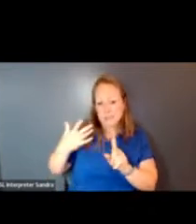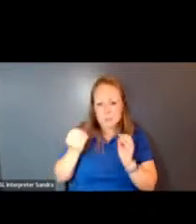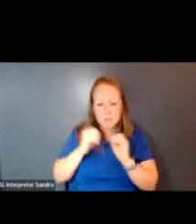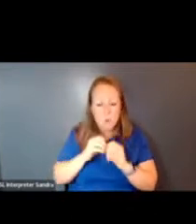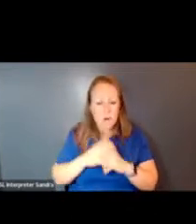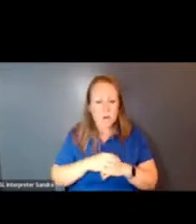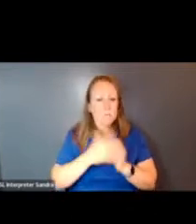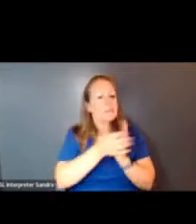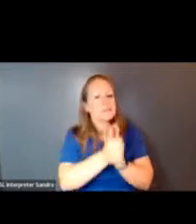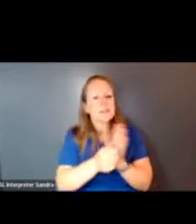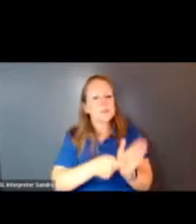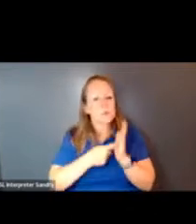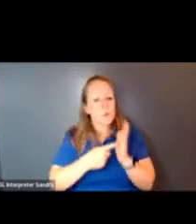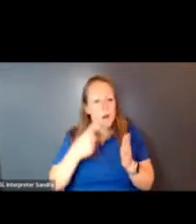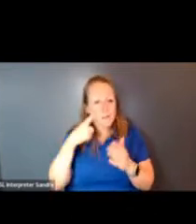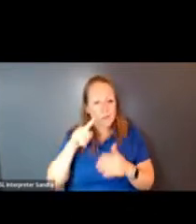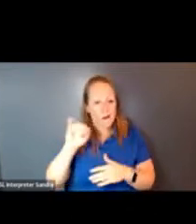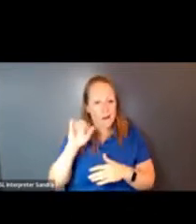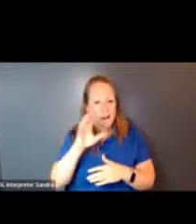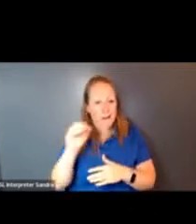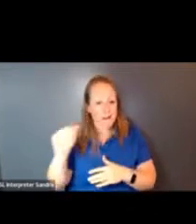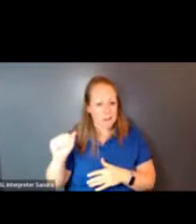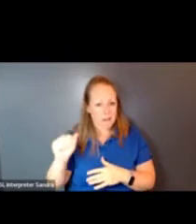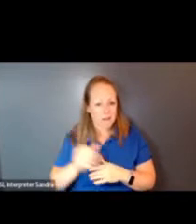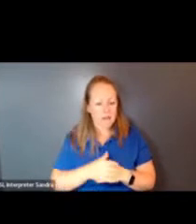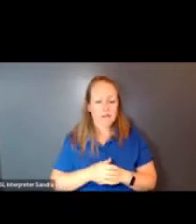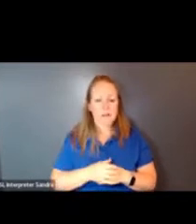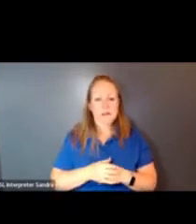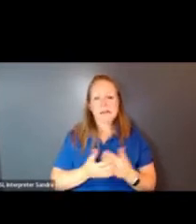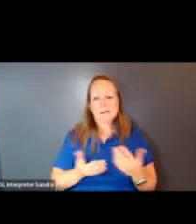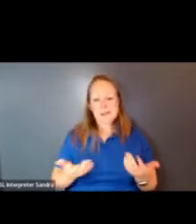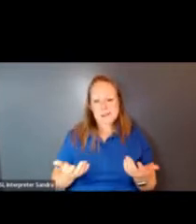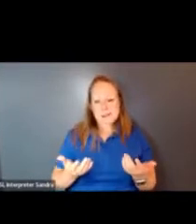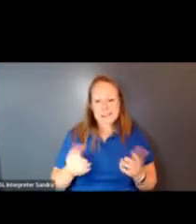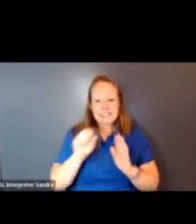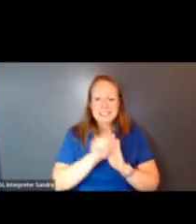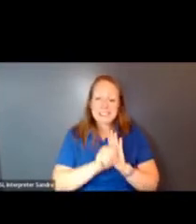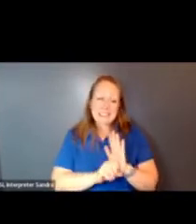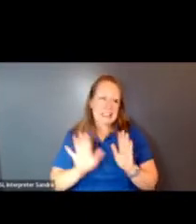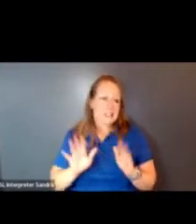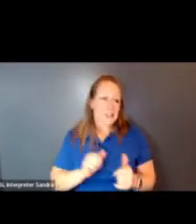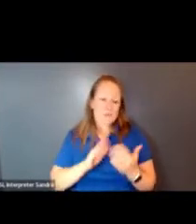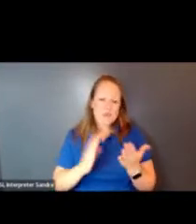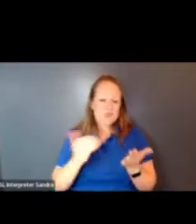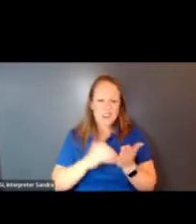required for I&A states are take different approaches in terms of what's required. So in some